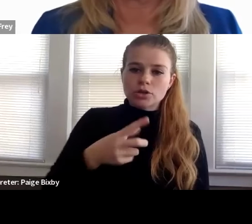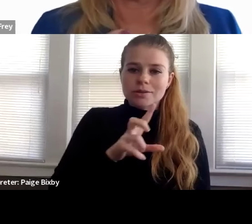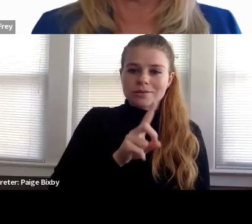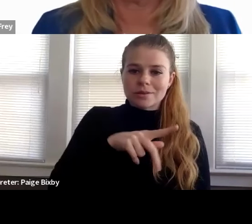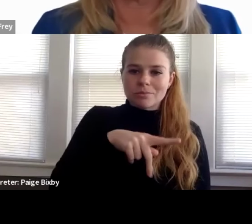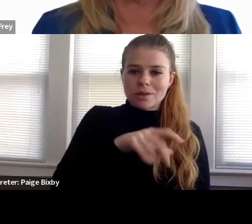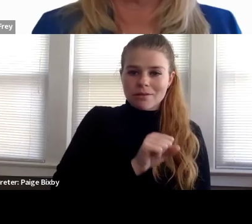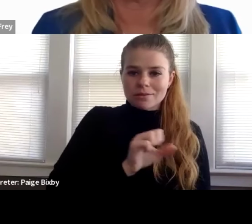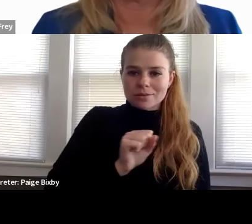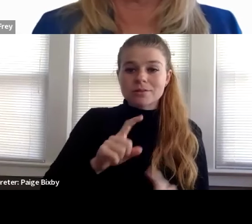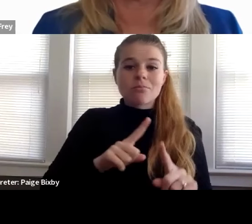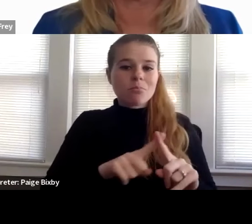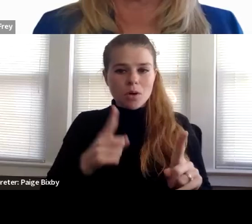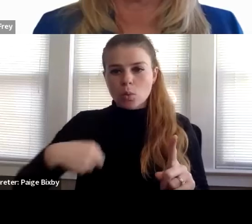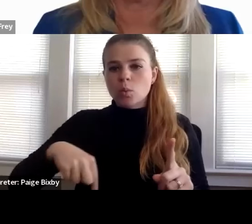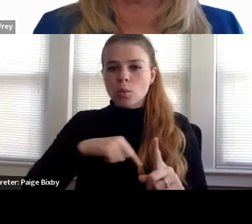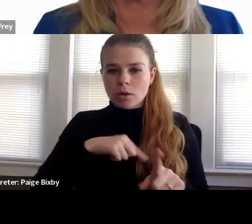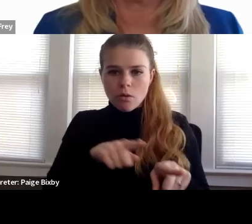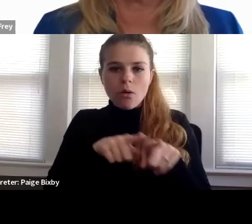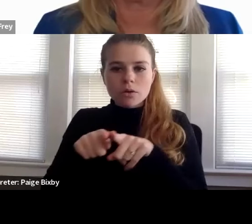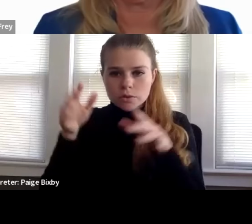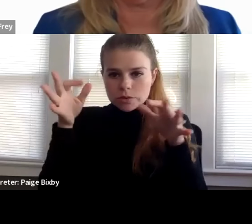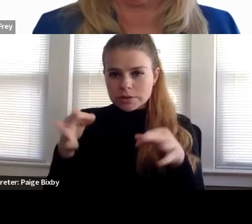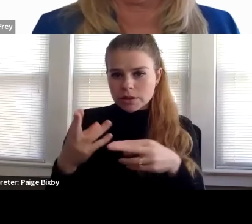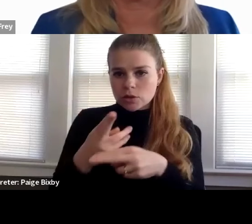but we decided to use it within our system of care,